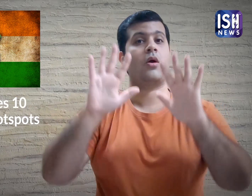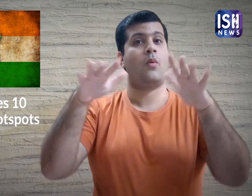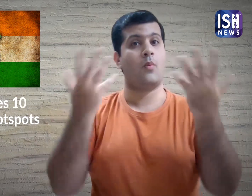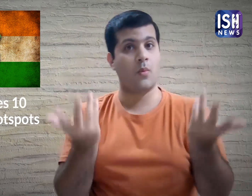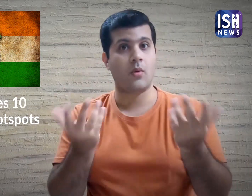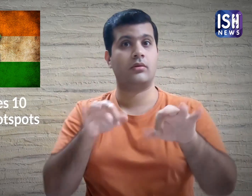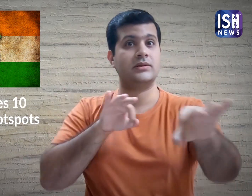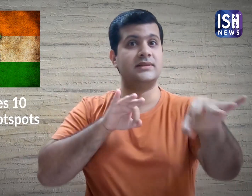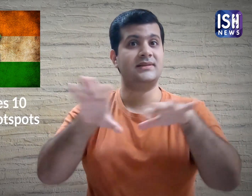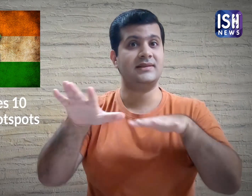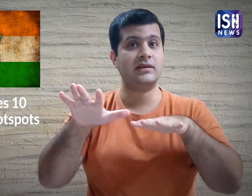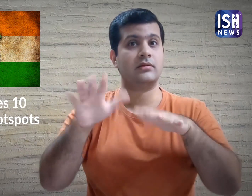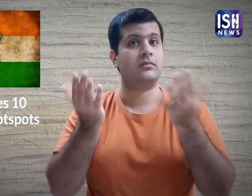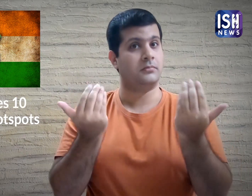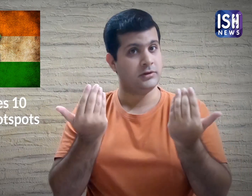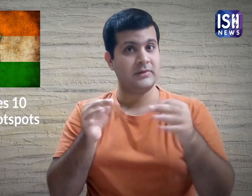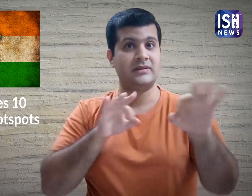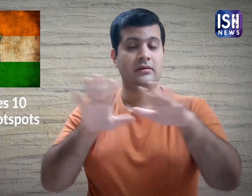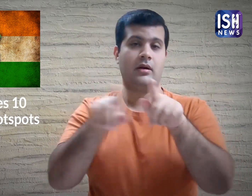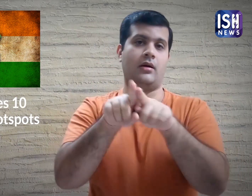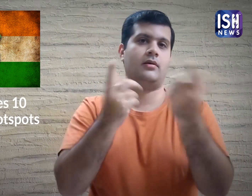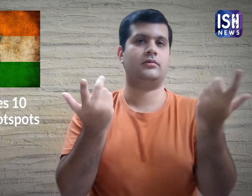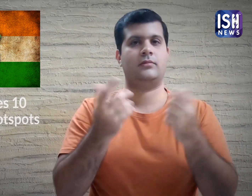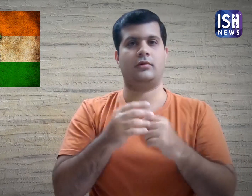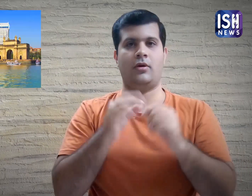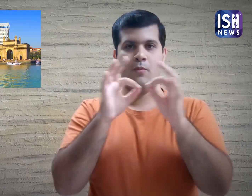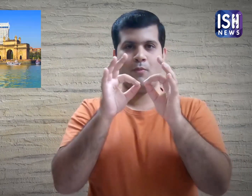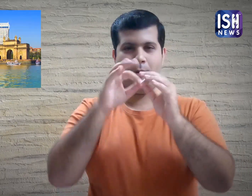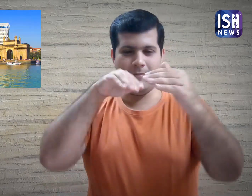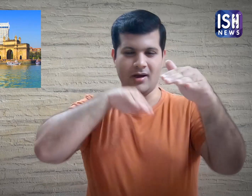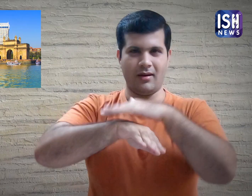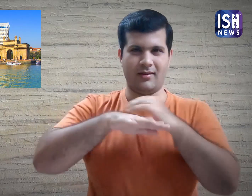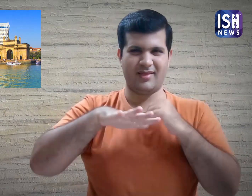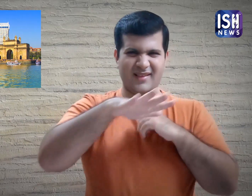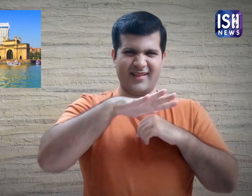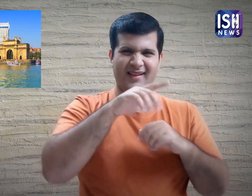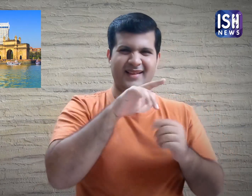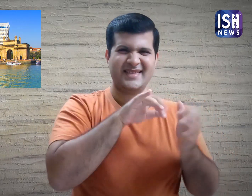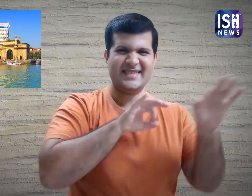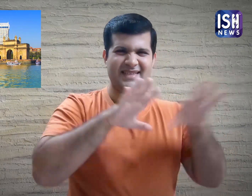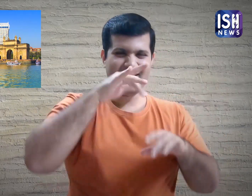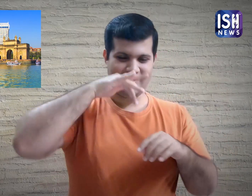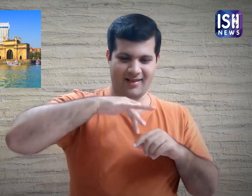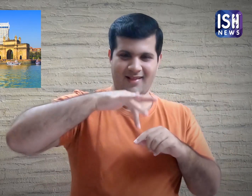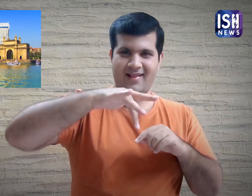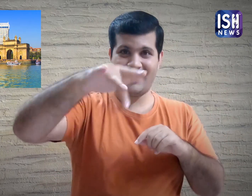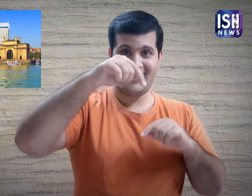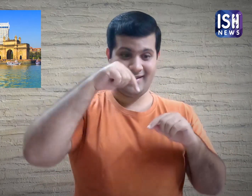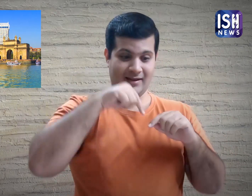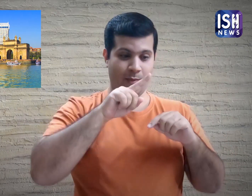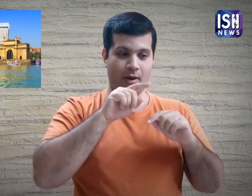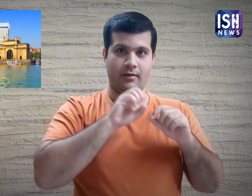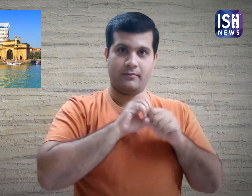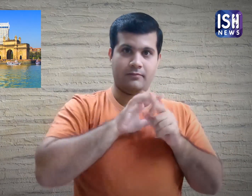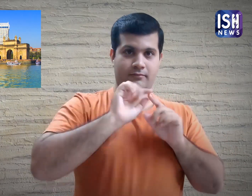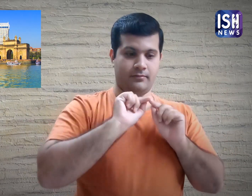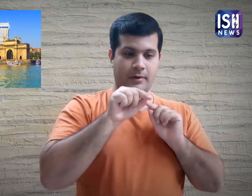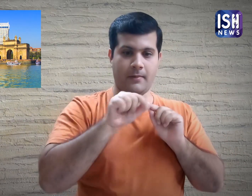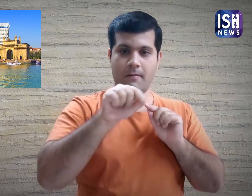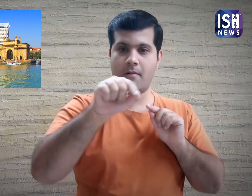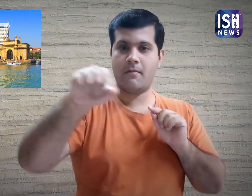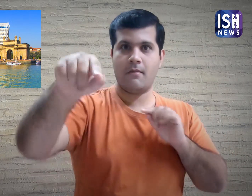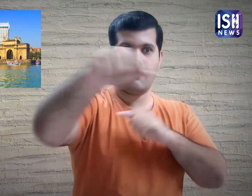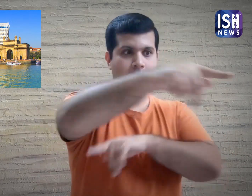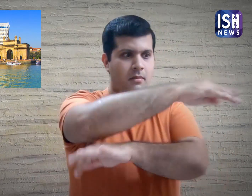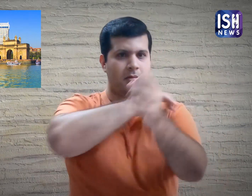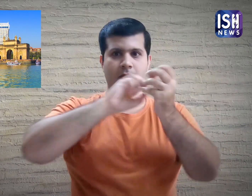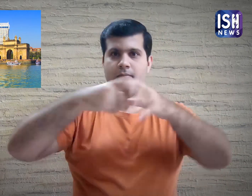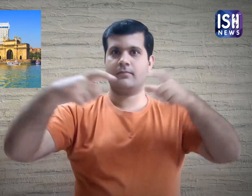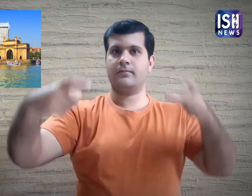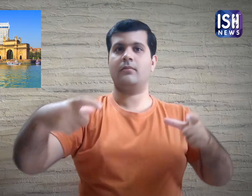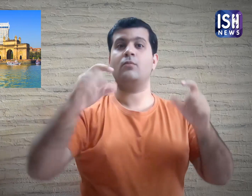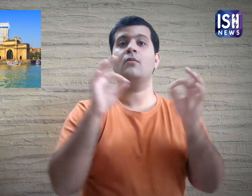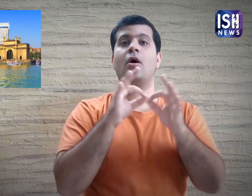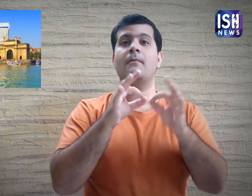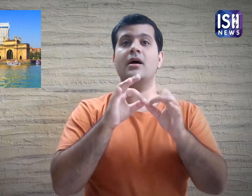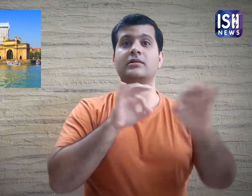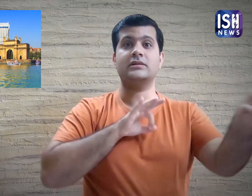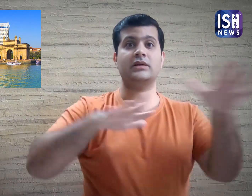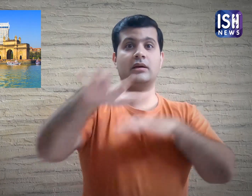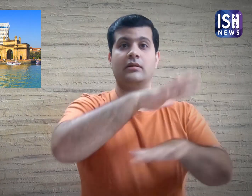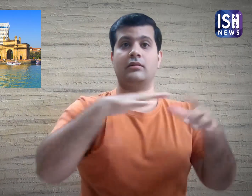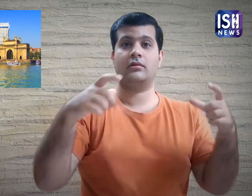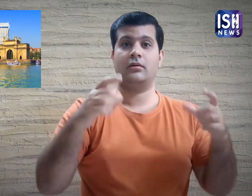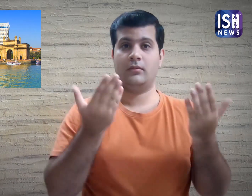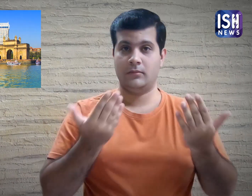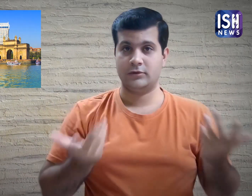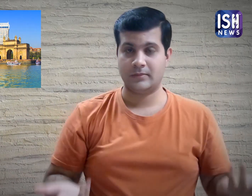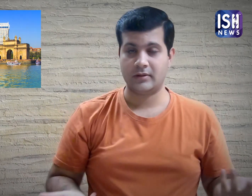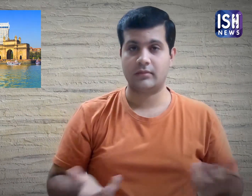Even cities can be Hotspot. For example multiple infection have been found all over Mumbai.